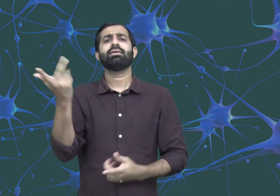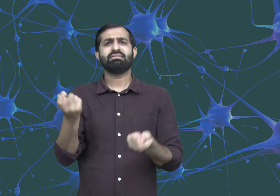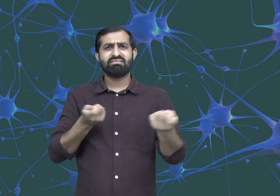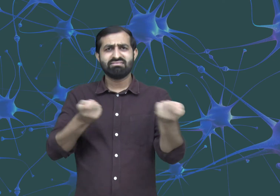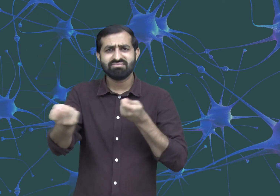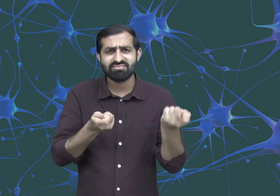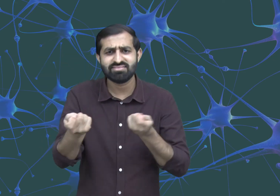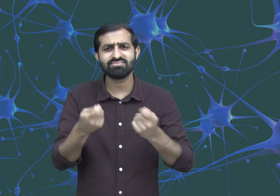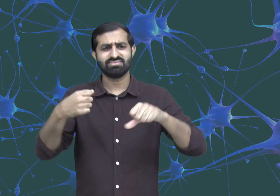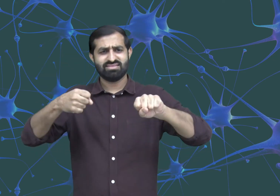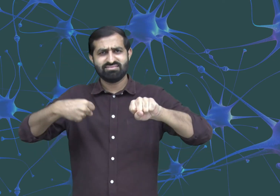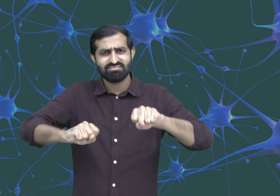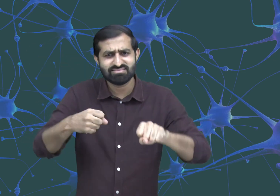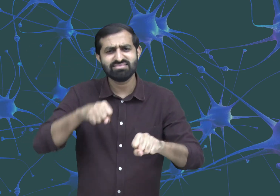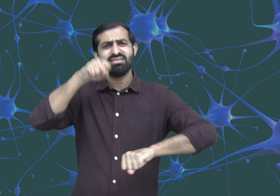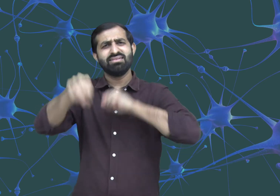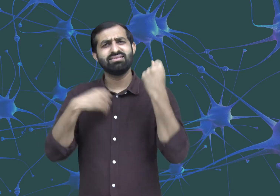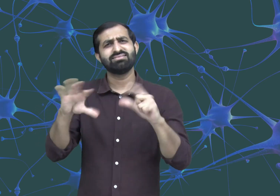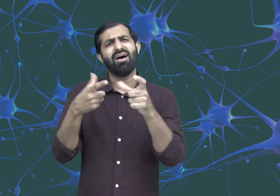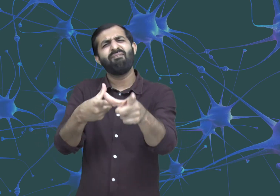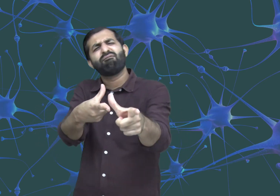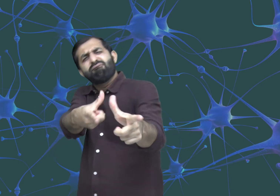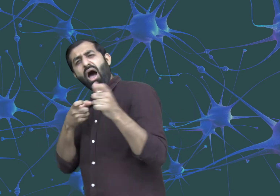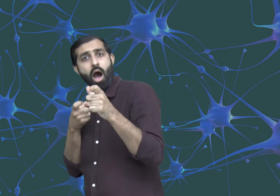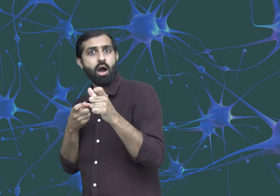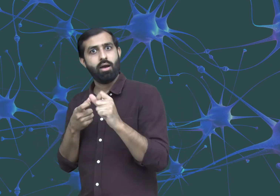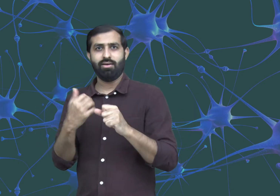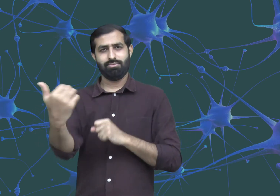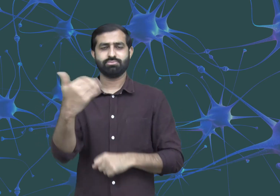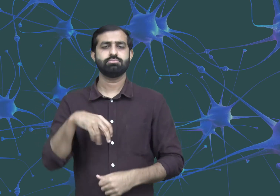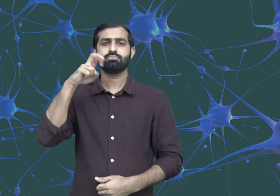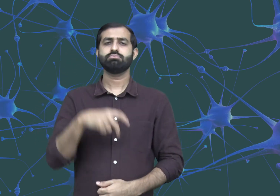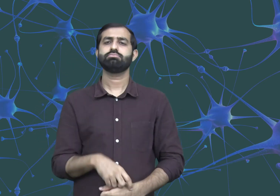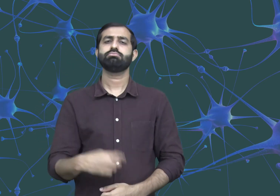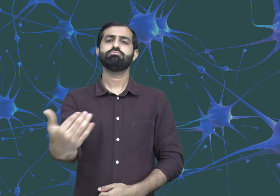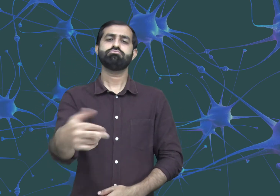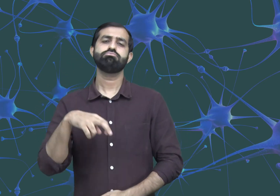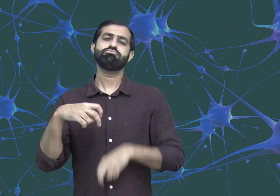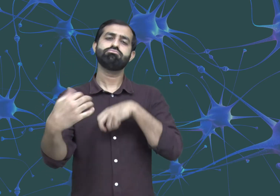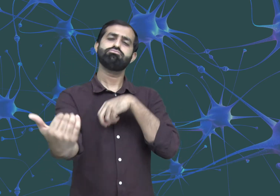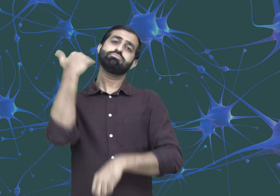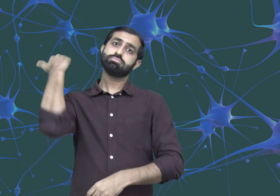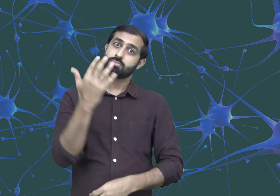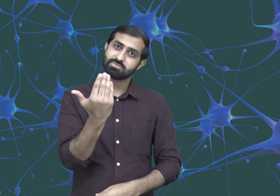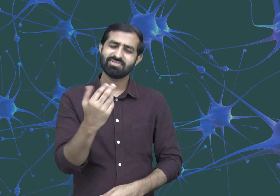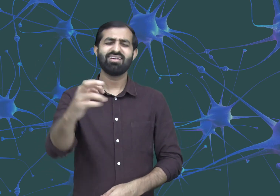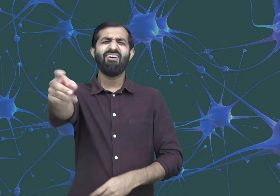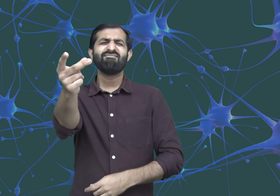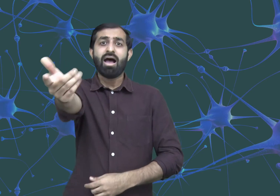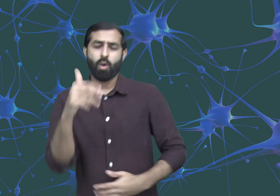While walking on the road we move fast or jump away from the road in order to protect ourselves